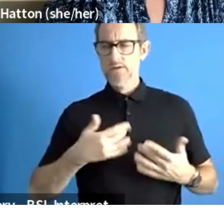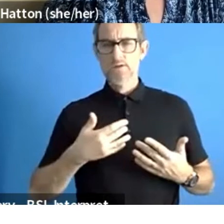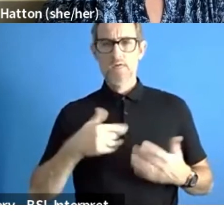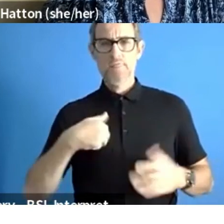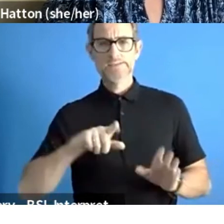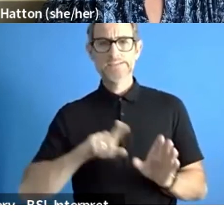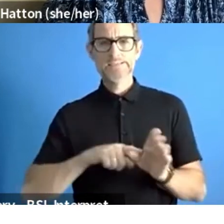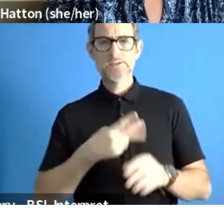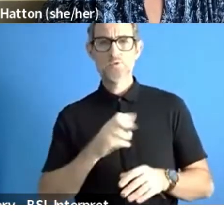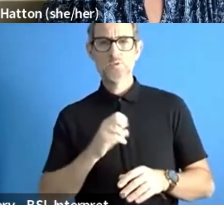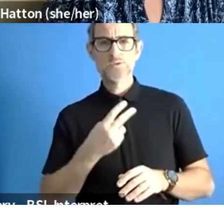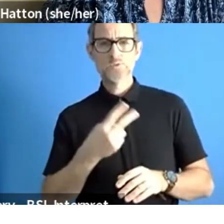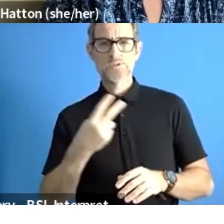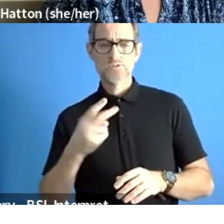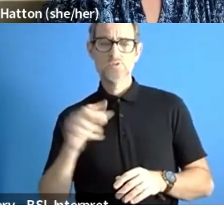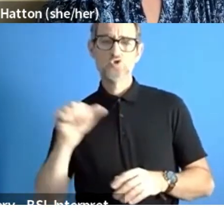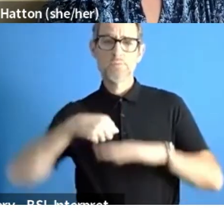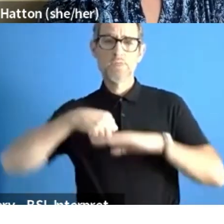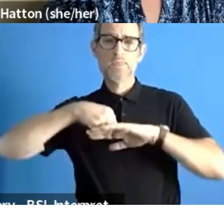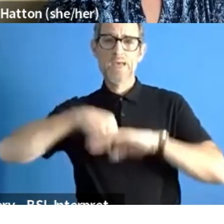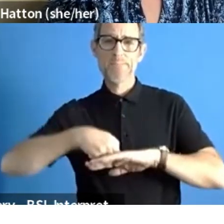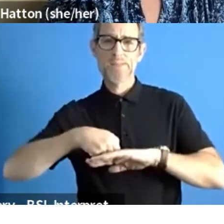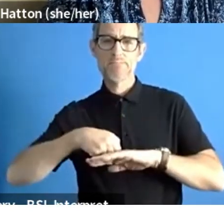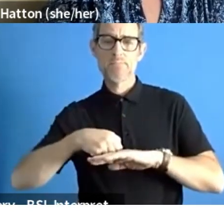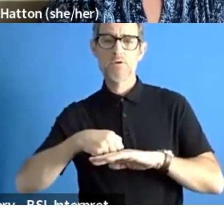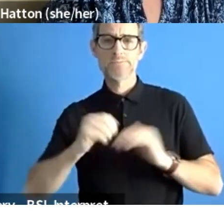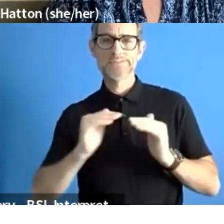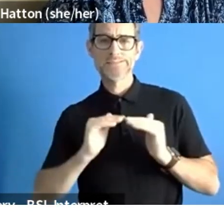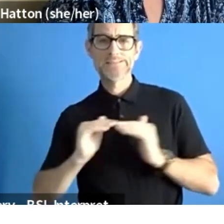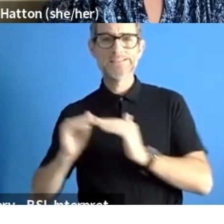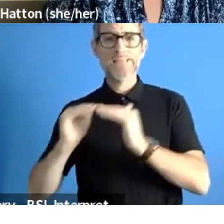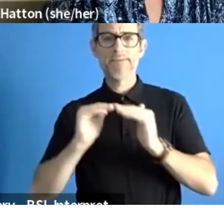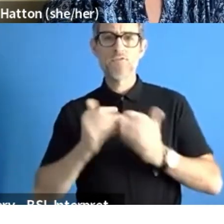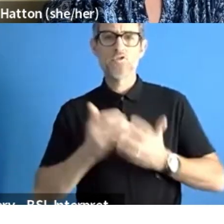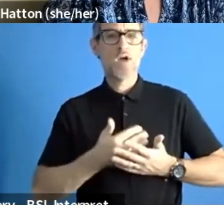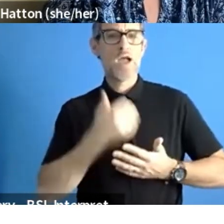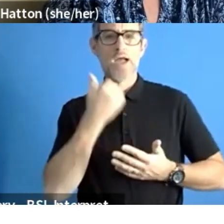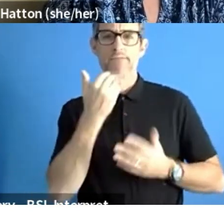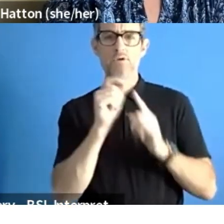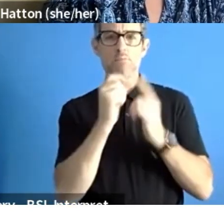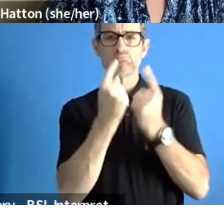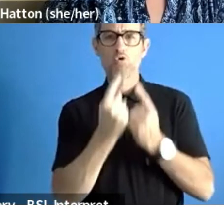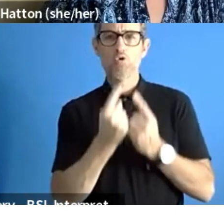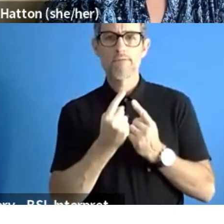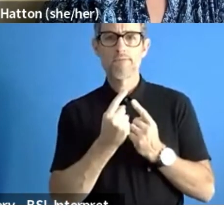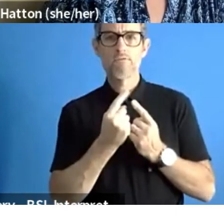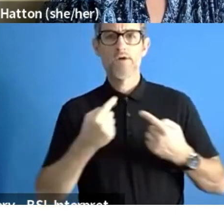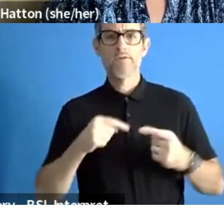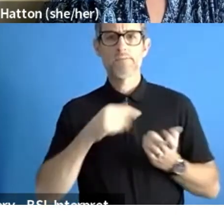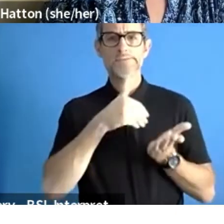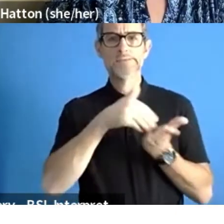should be the minimum standard for every tech product available for sale.